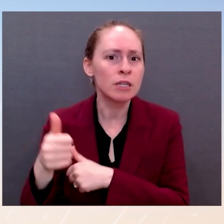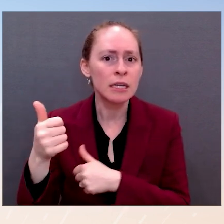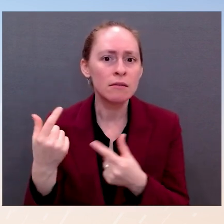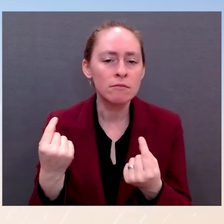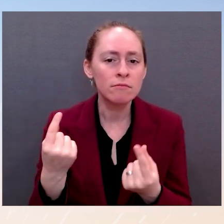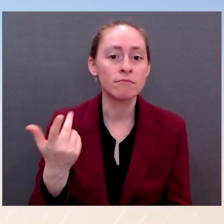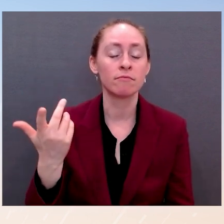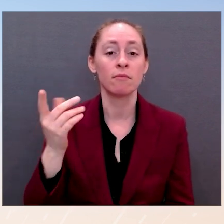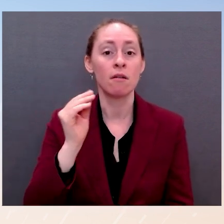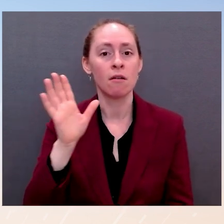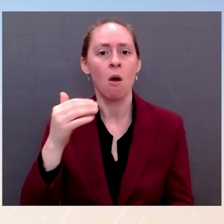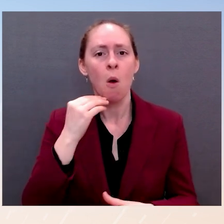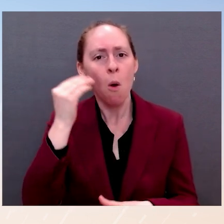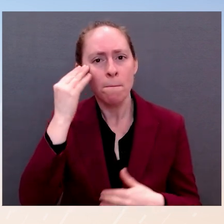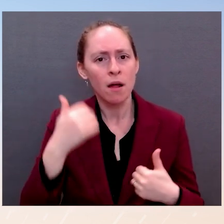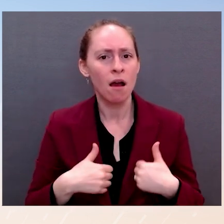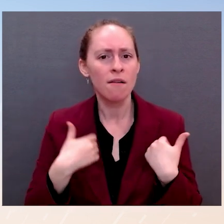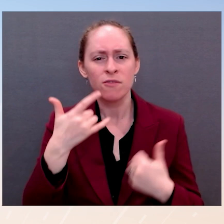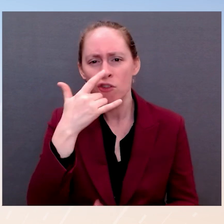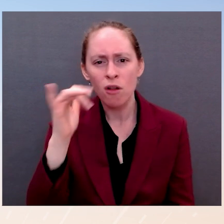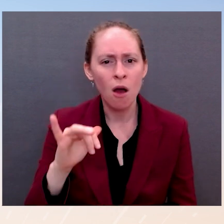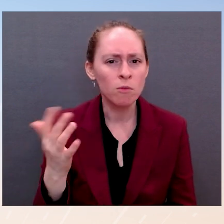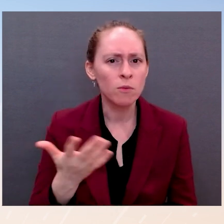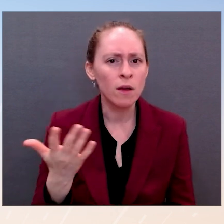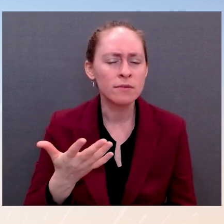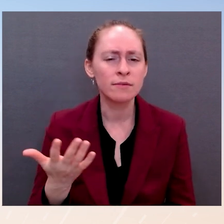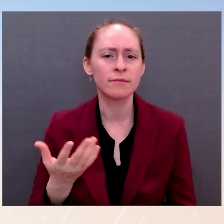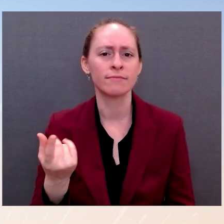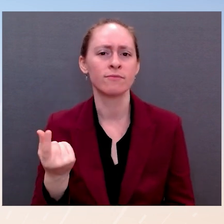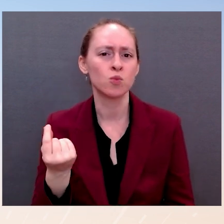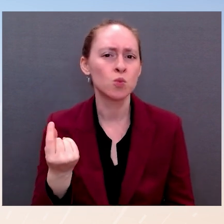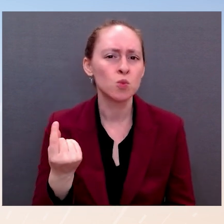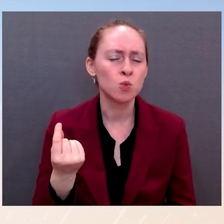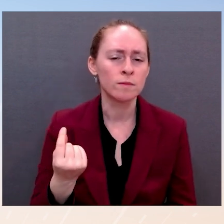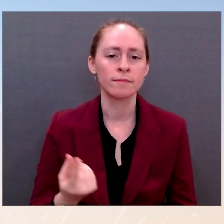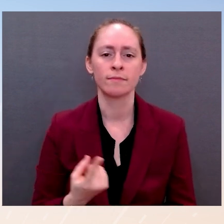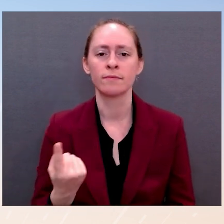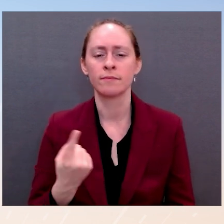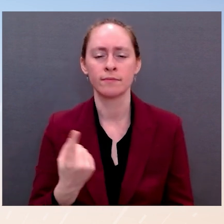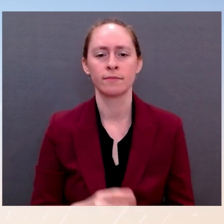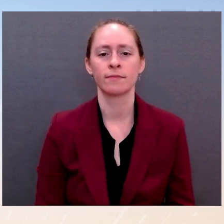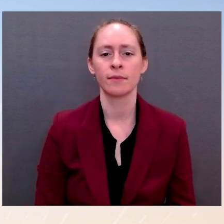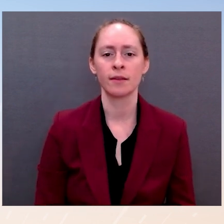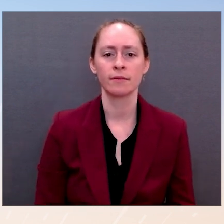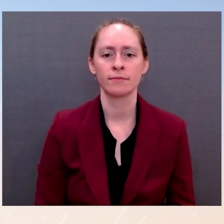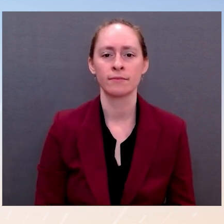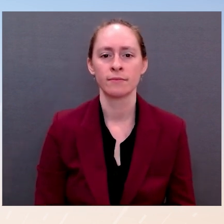and disparities in behavior risk, will also be important to ensure that we all have the opportunity